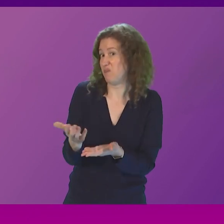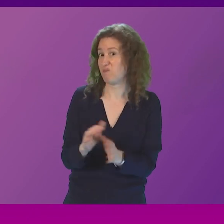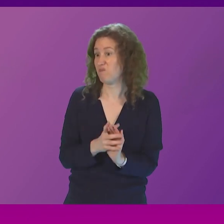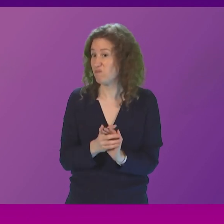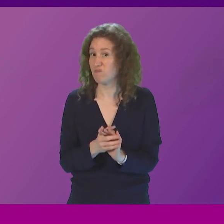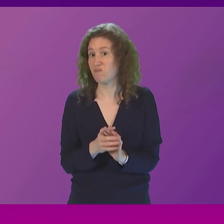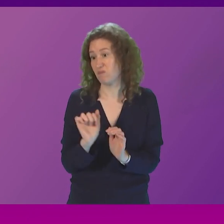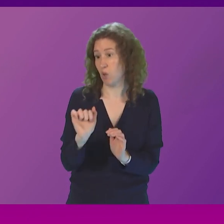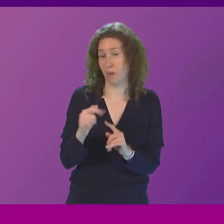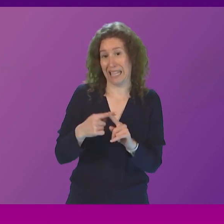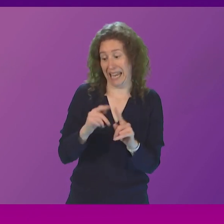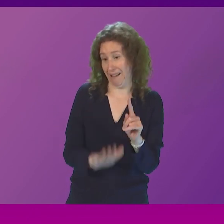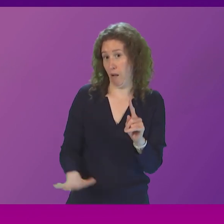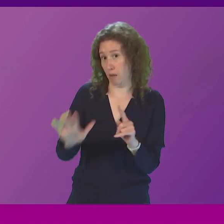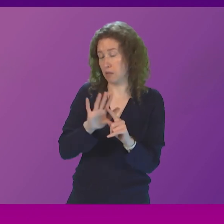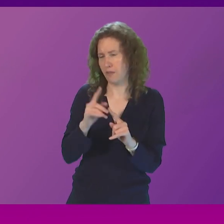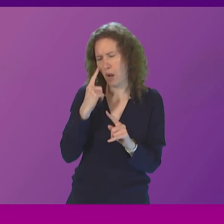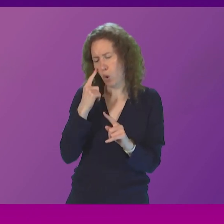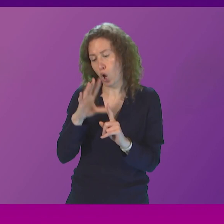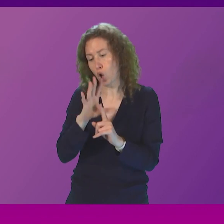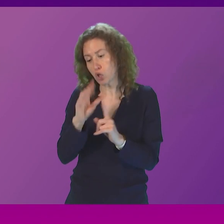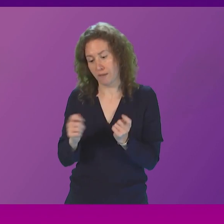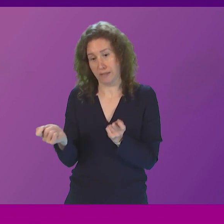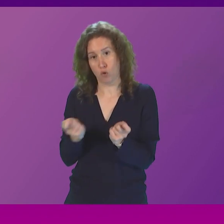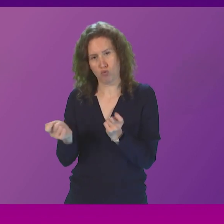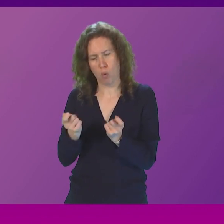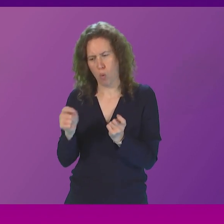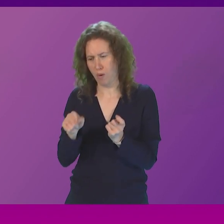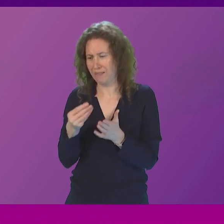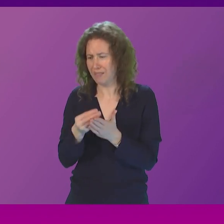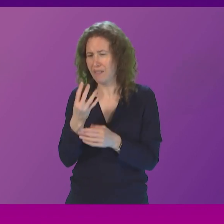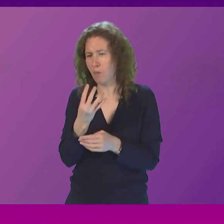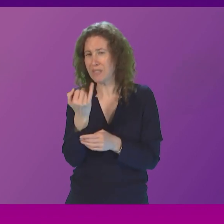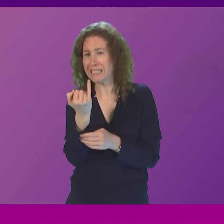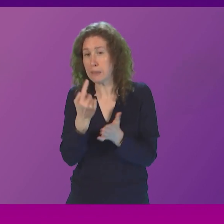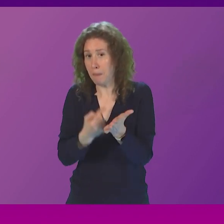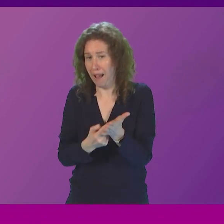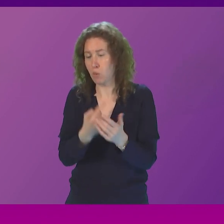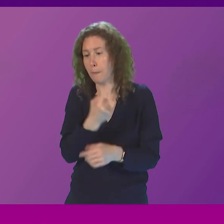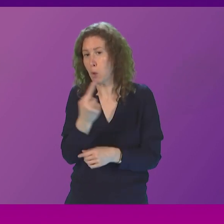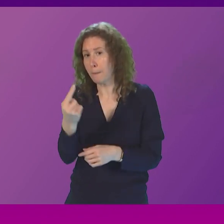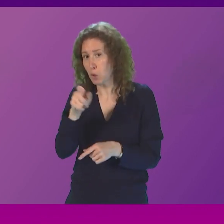If we look at England, where the Conservatives are in charge, the figure is £46 per person.